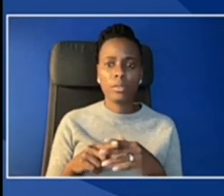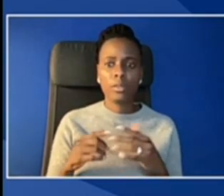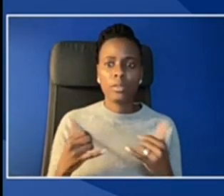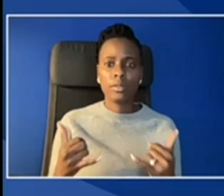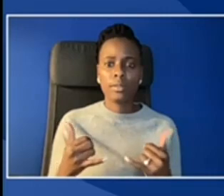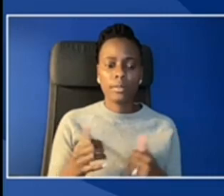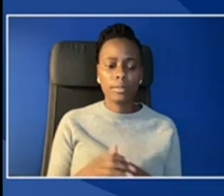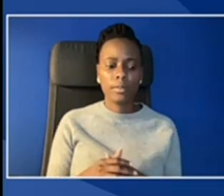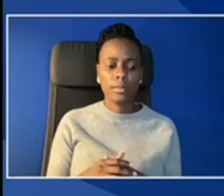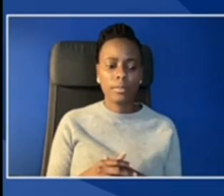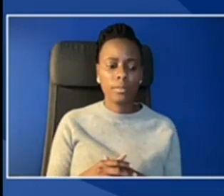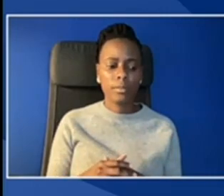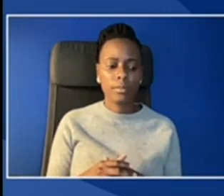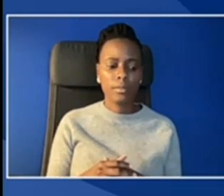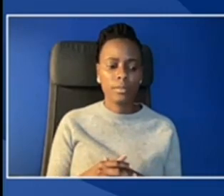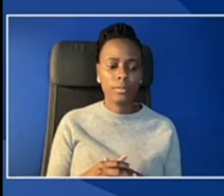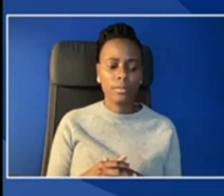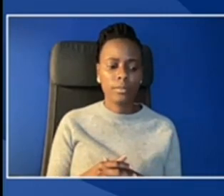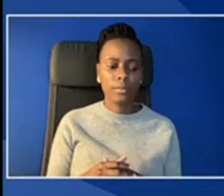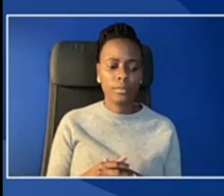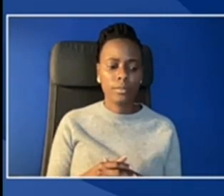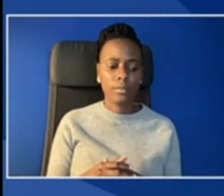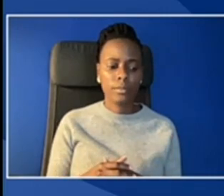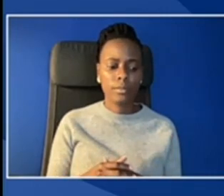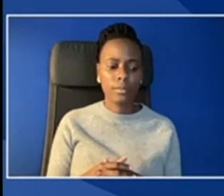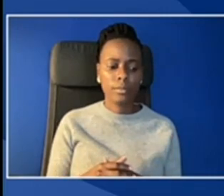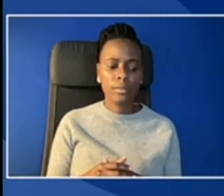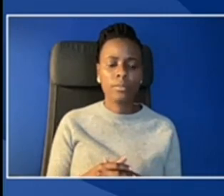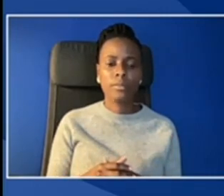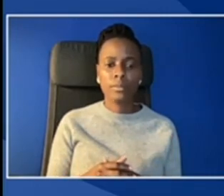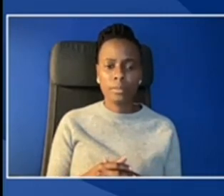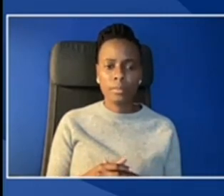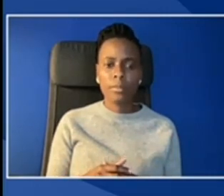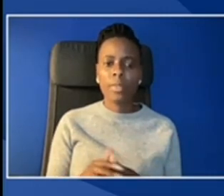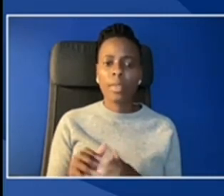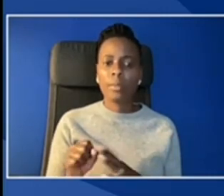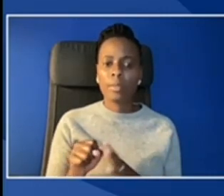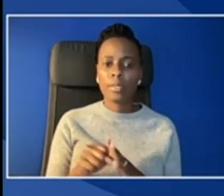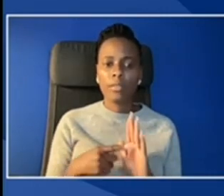Awesome. Yeah, so State Representative Cesar Aguilar from Arizona, I represent